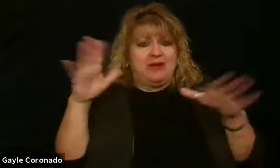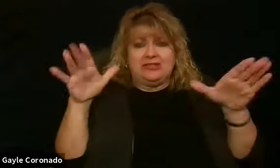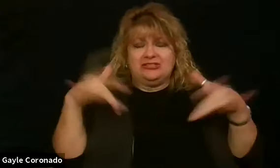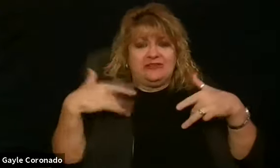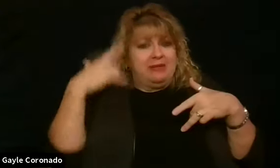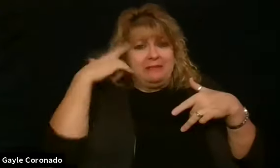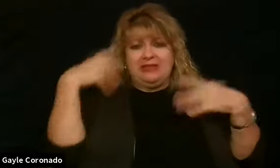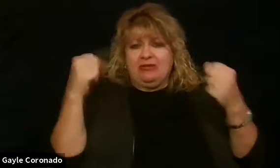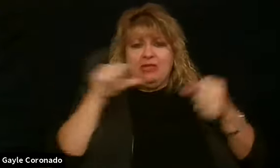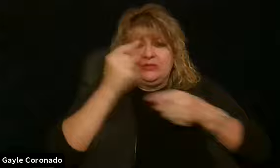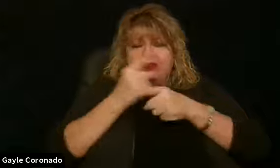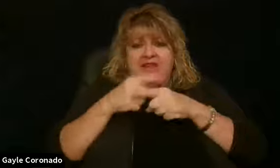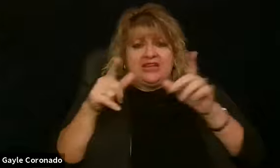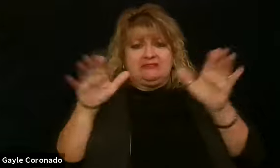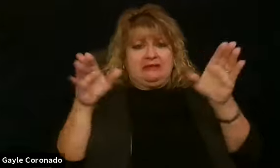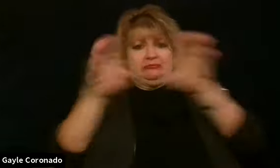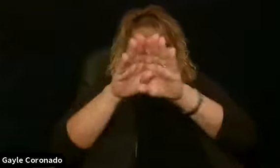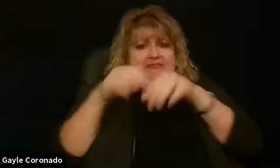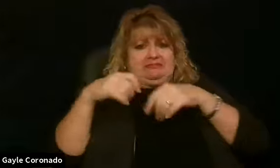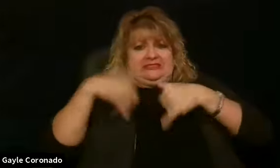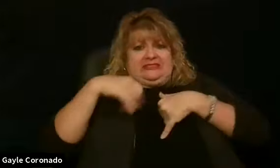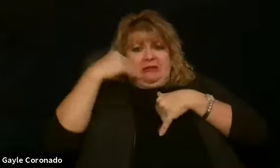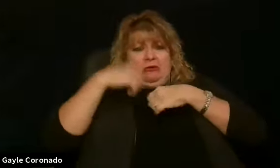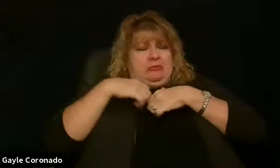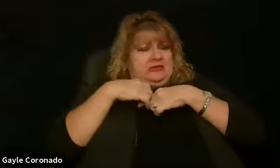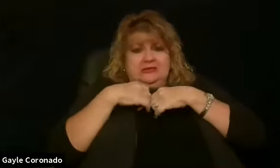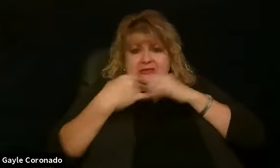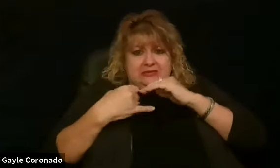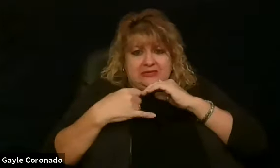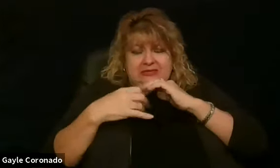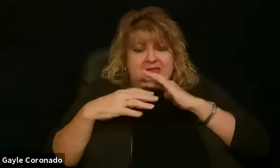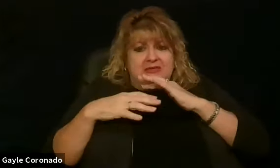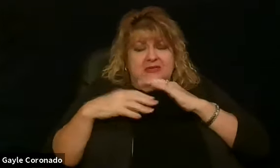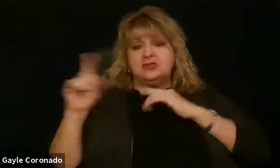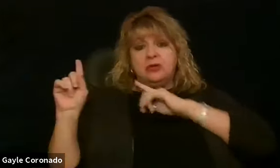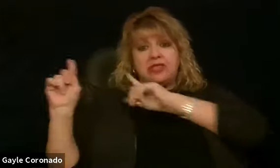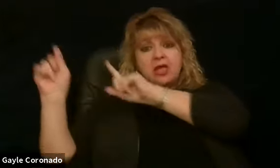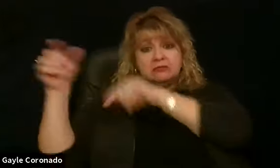And, of course, I got that straight with you know the use of medications again.